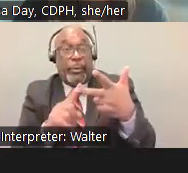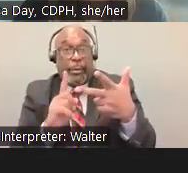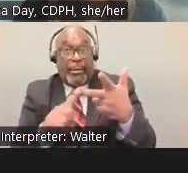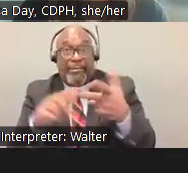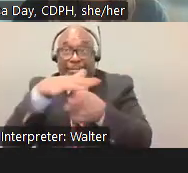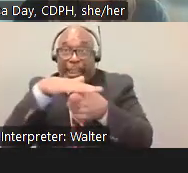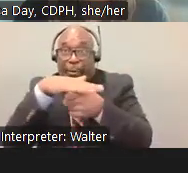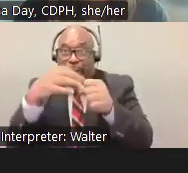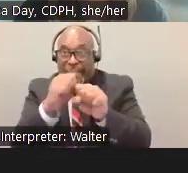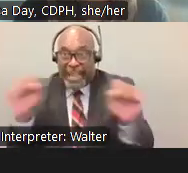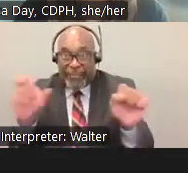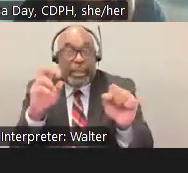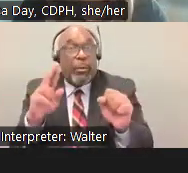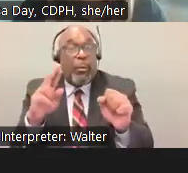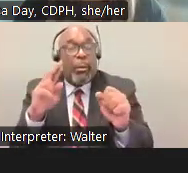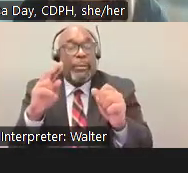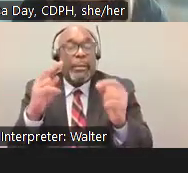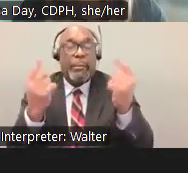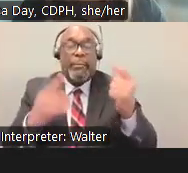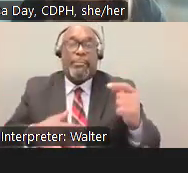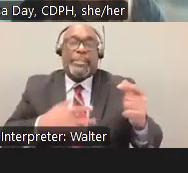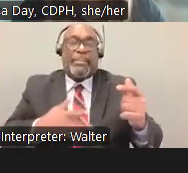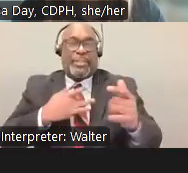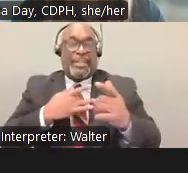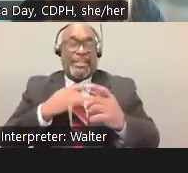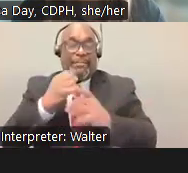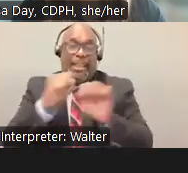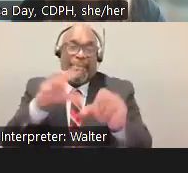13:18:25 or perception of your safety 13:18:26 within your environment. And